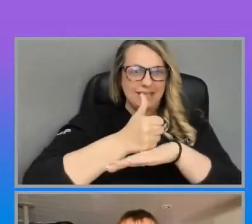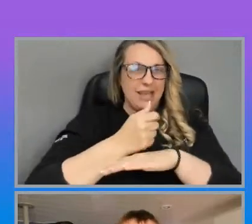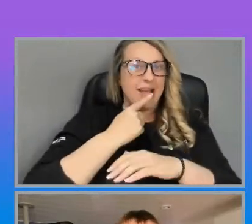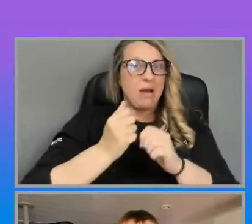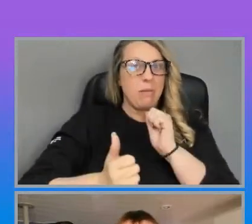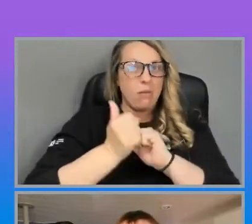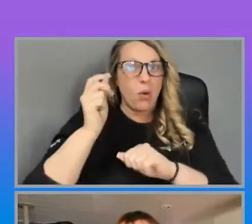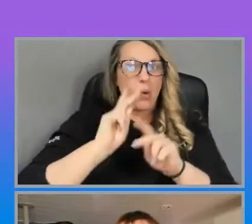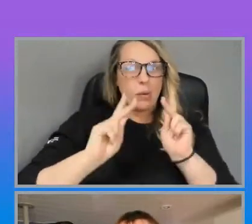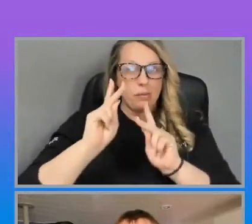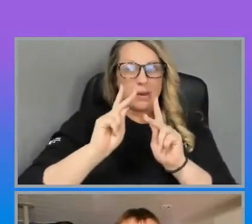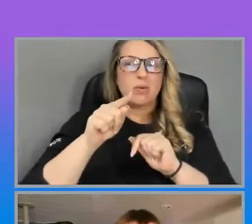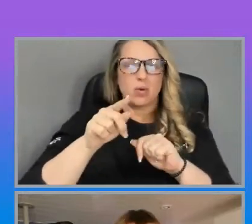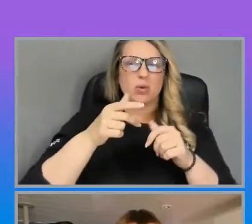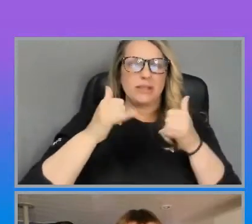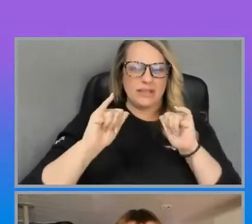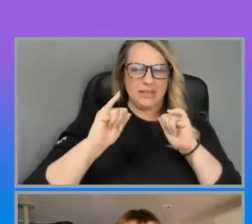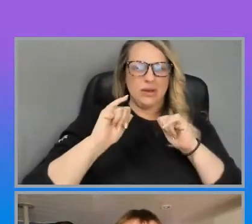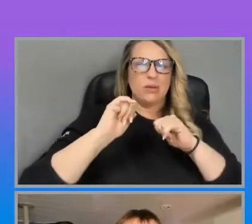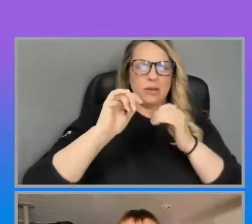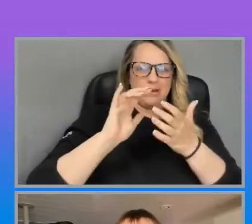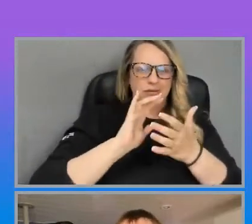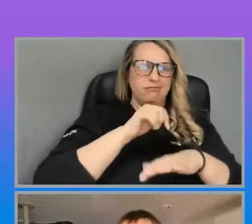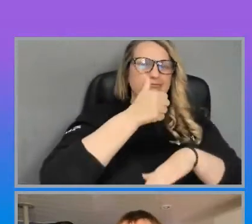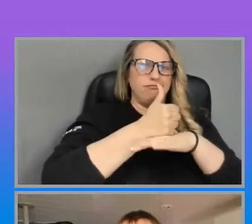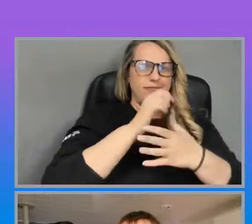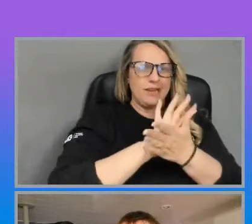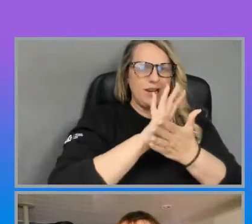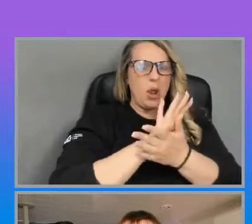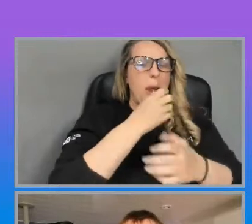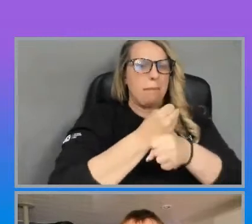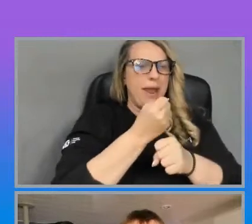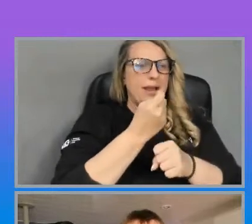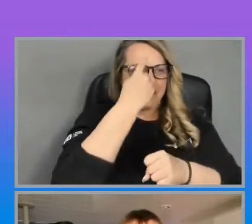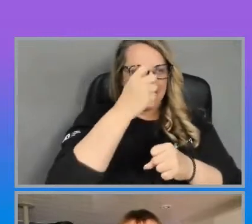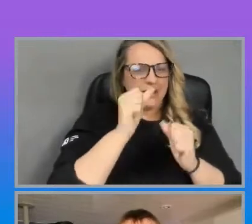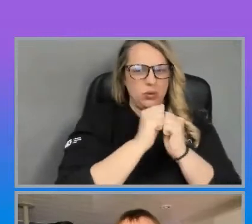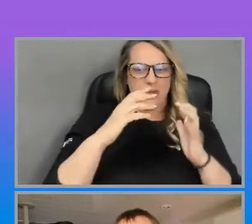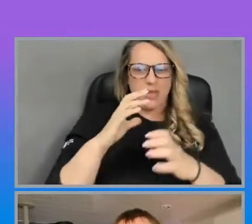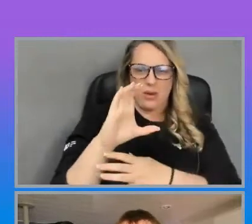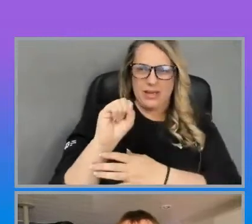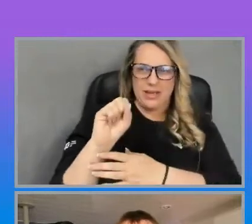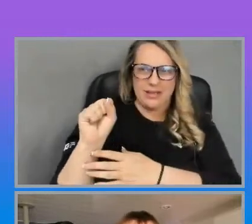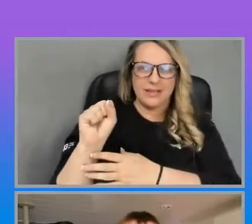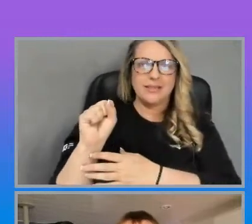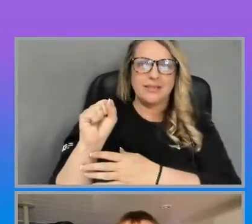most people, you will still be creating a document that makes